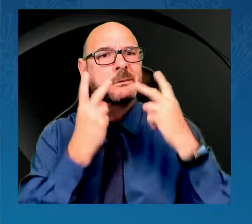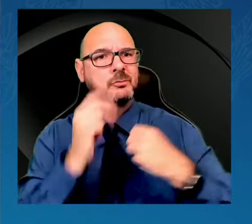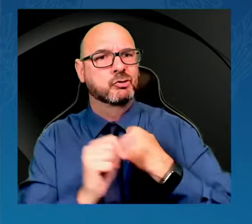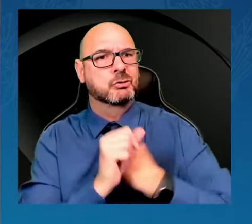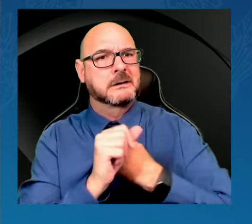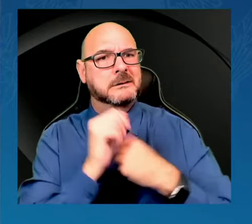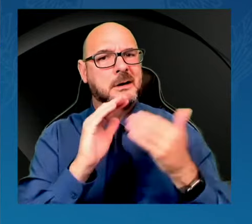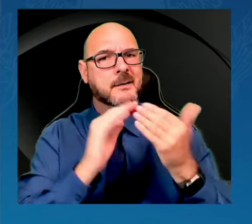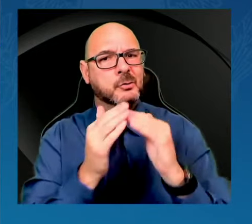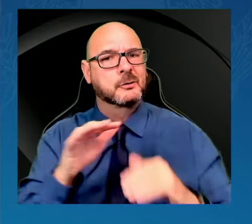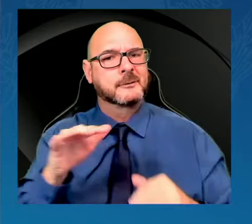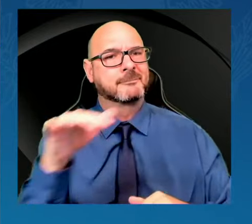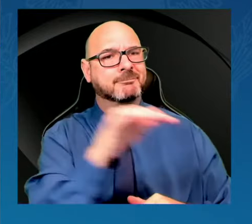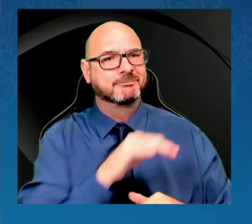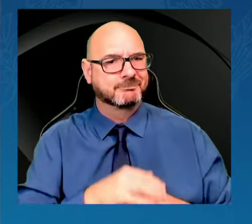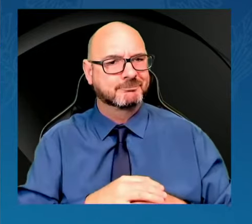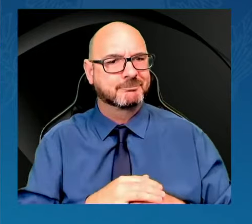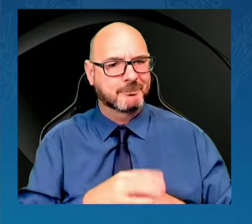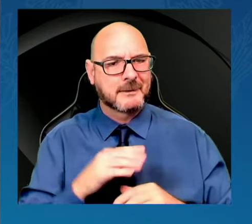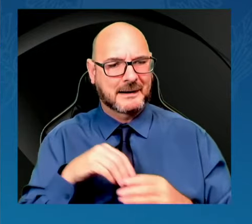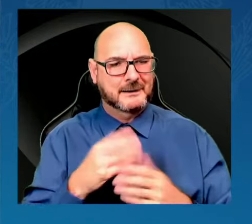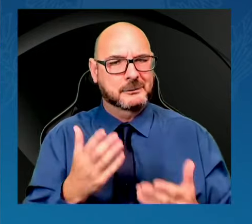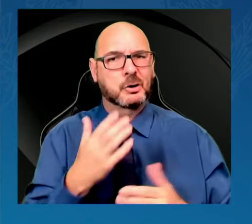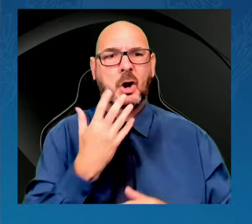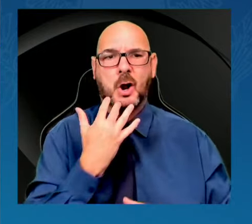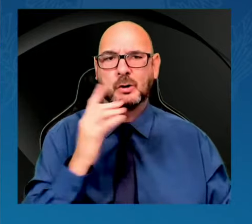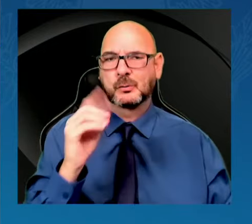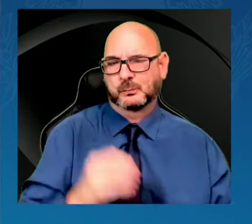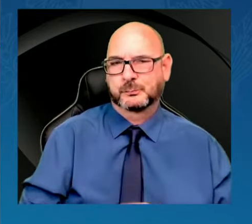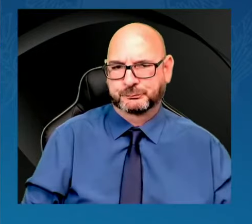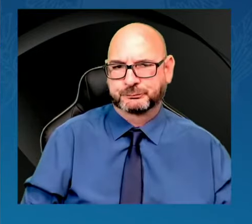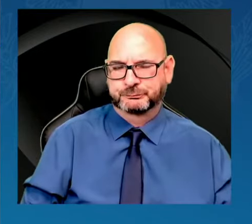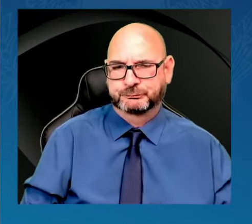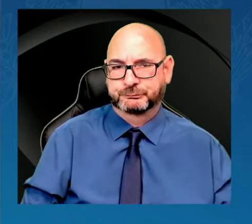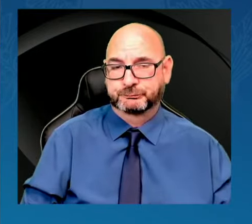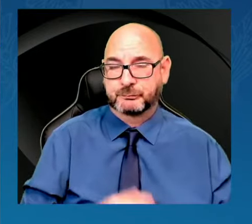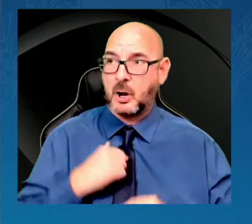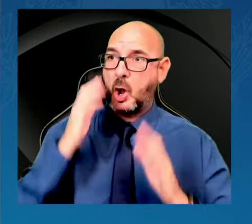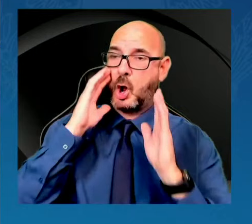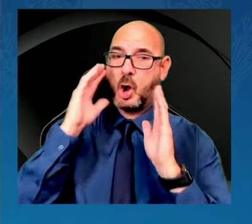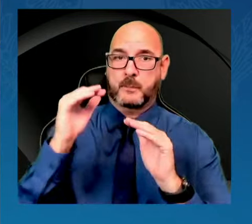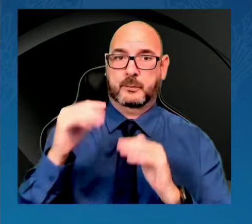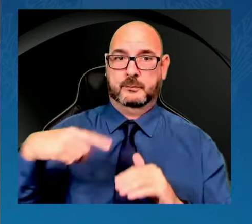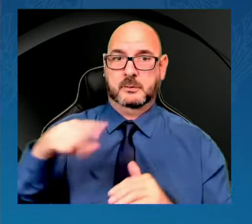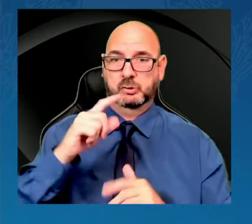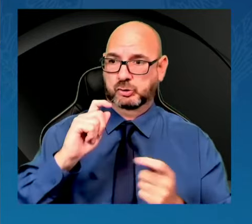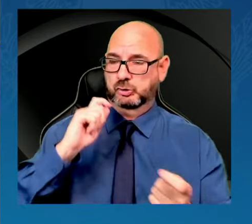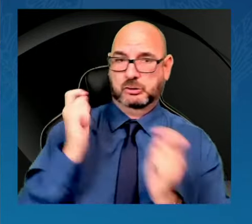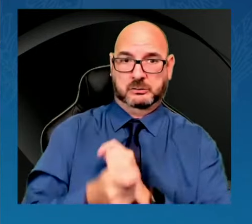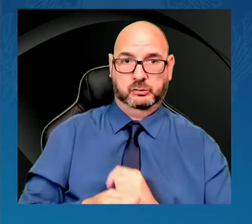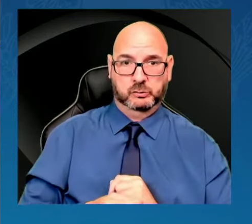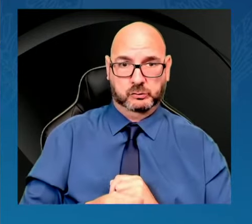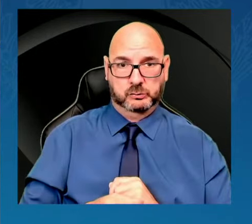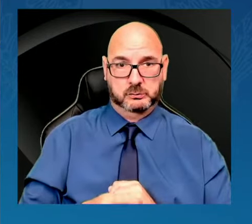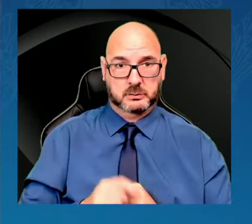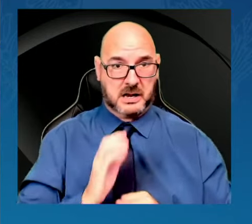But right now, I have hope for real change. As the White House and Congress are making a historic investment in our climate,